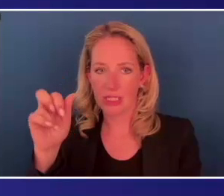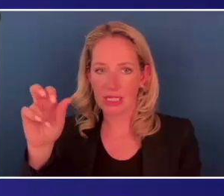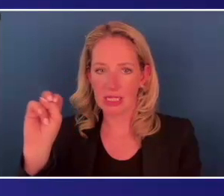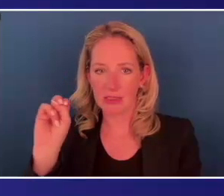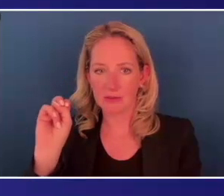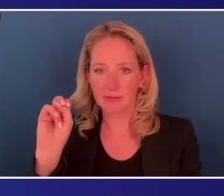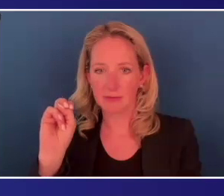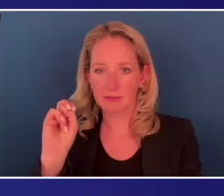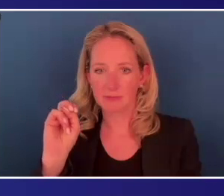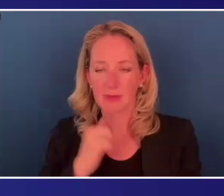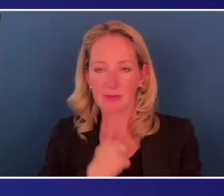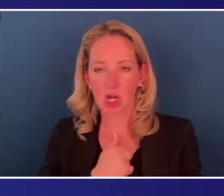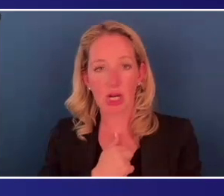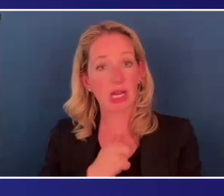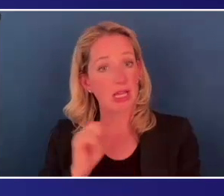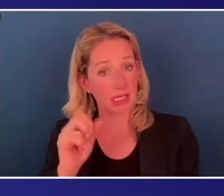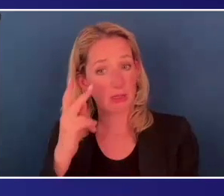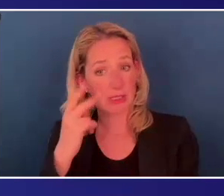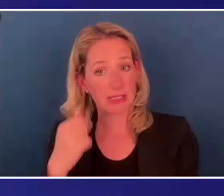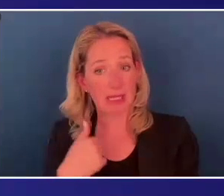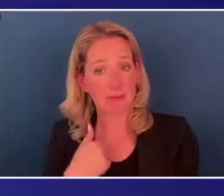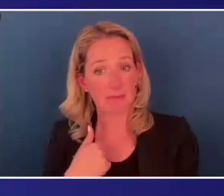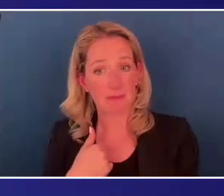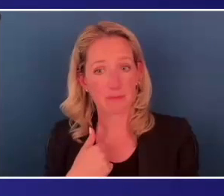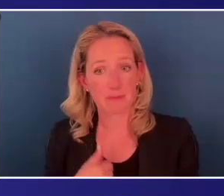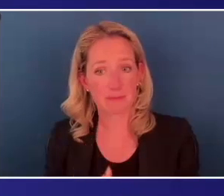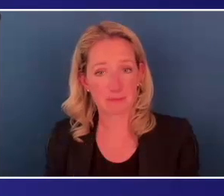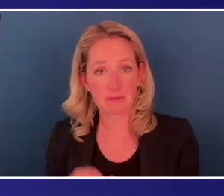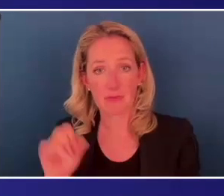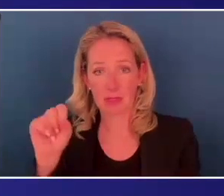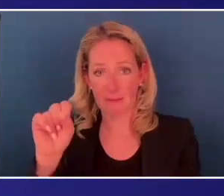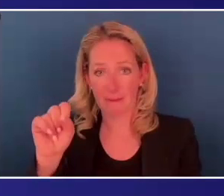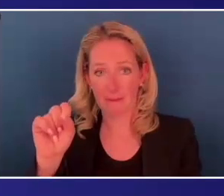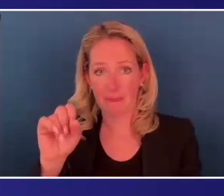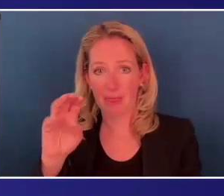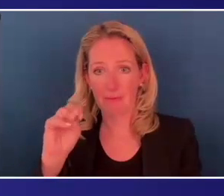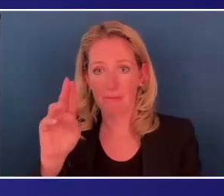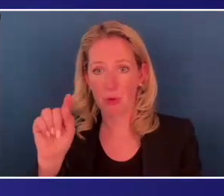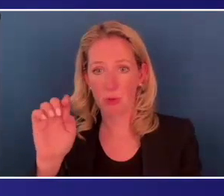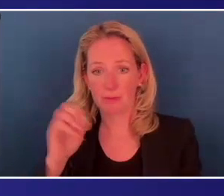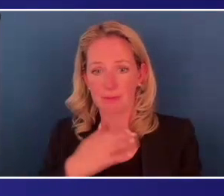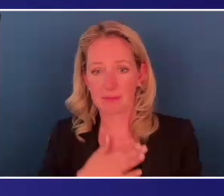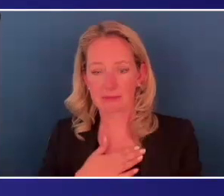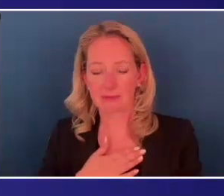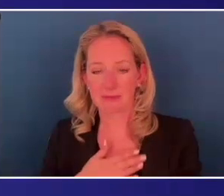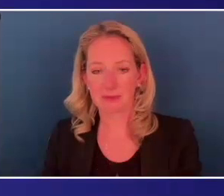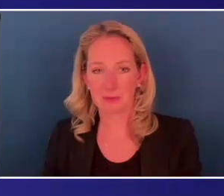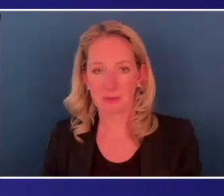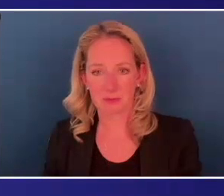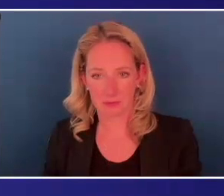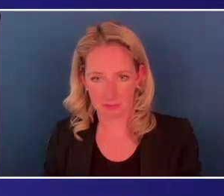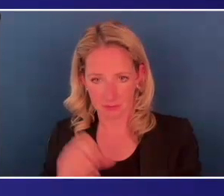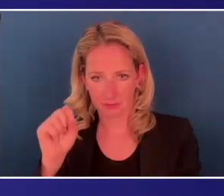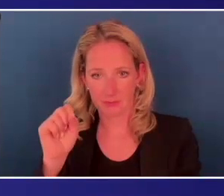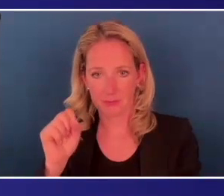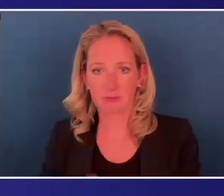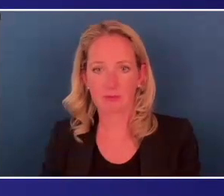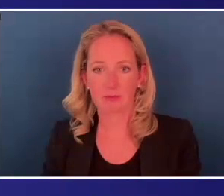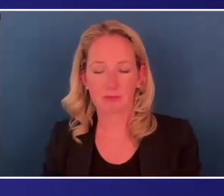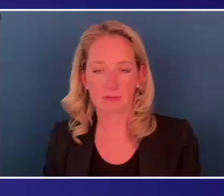Yes, can you see me? Yes. Can you mute? Yes.